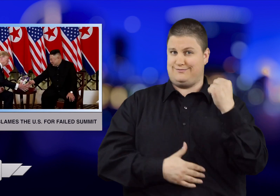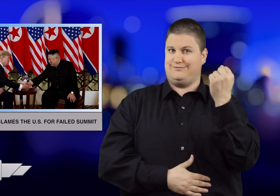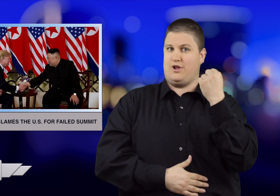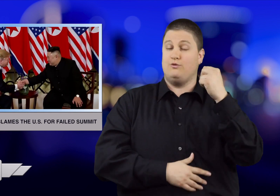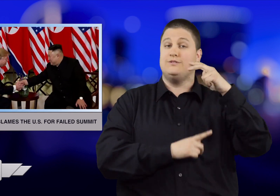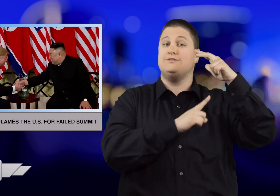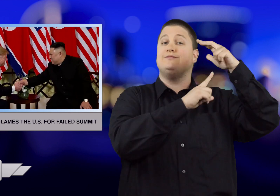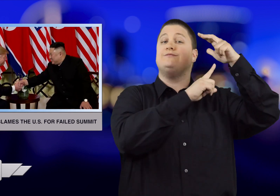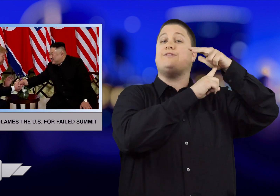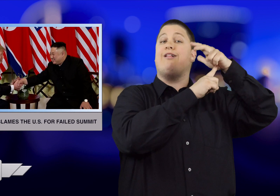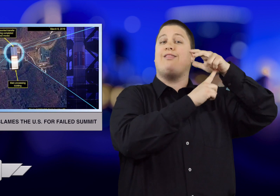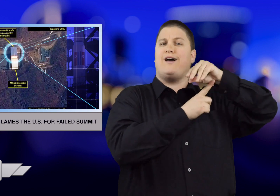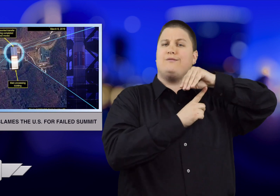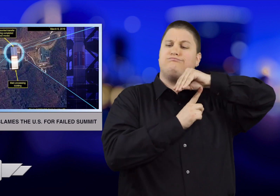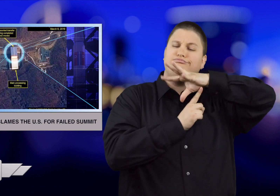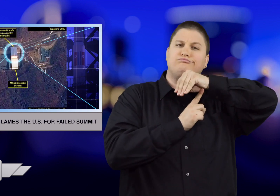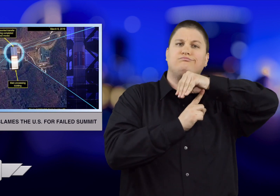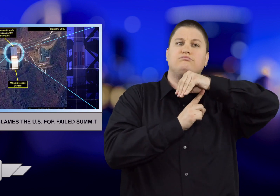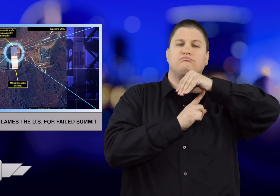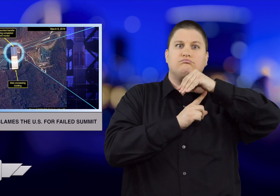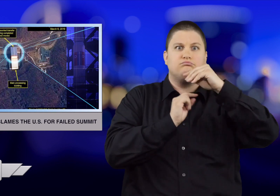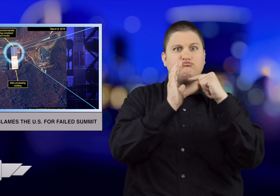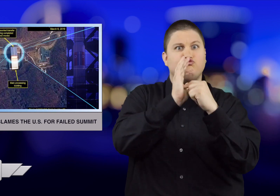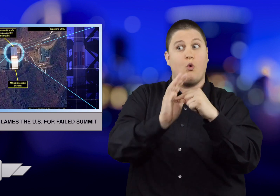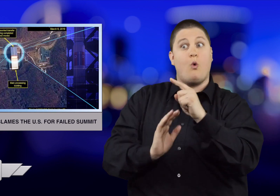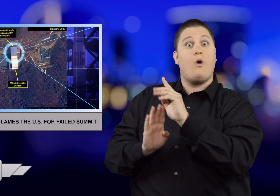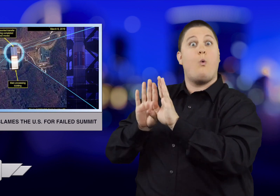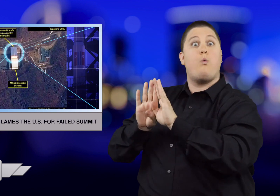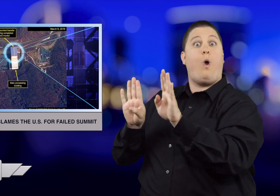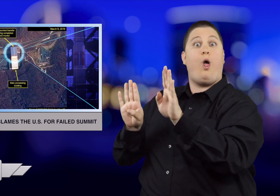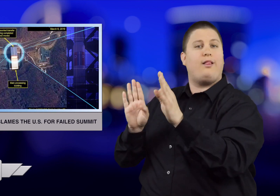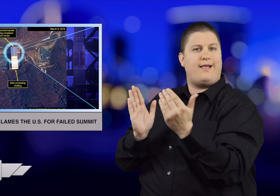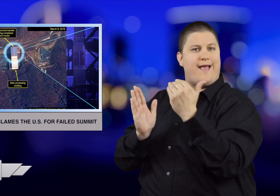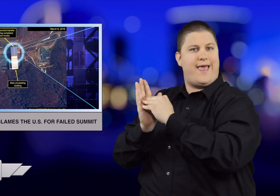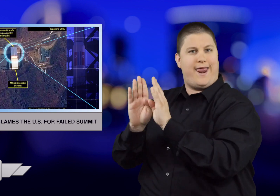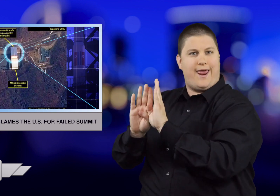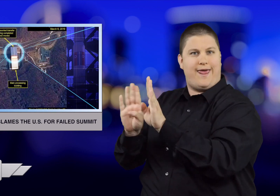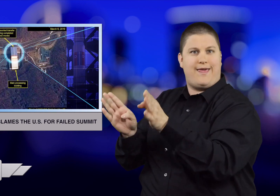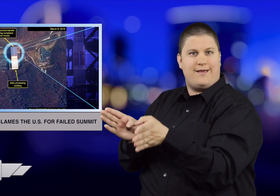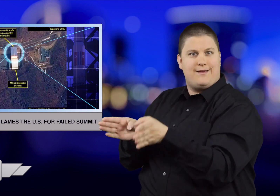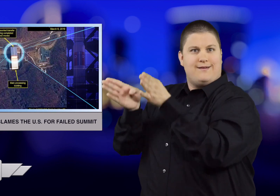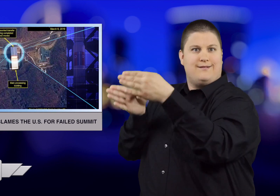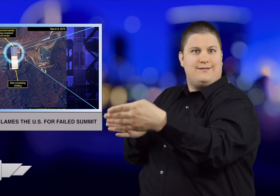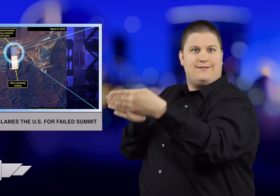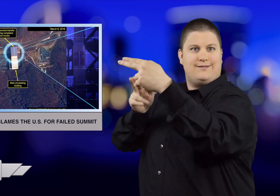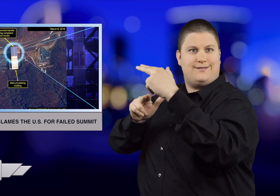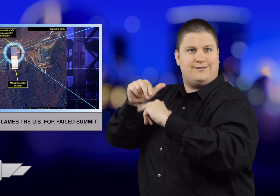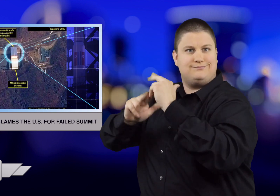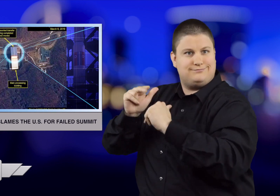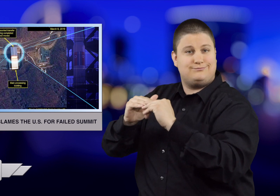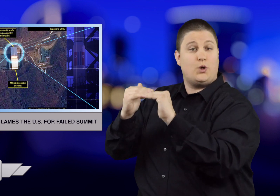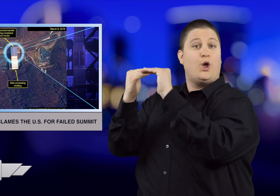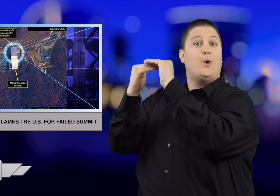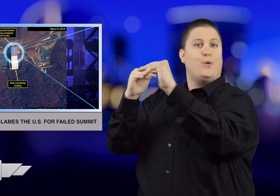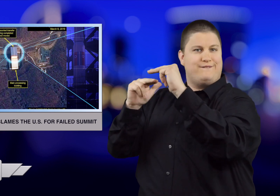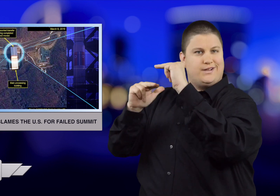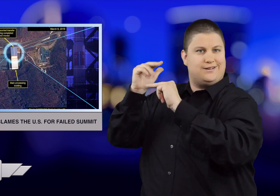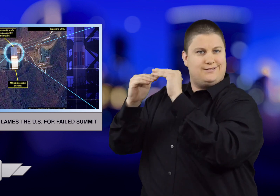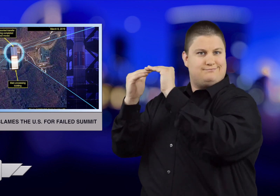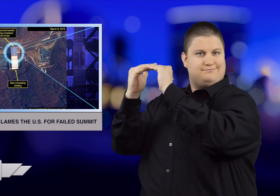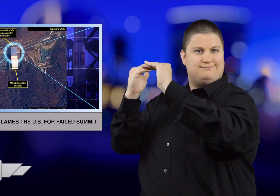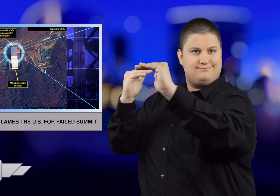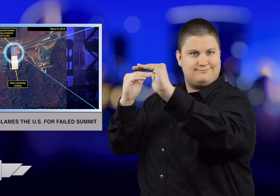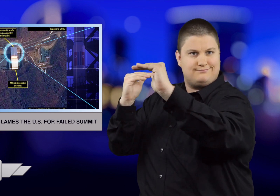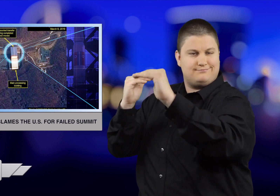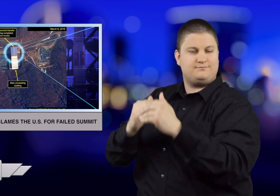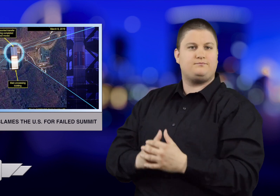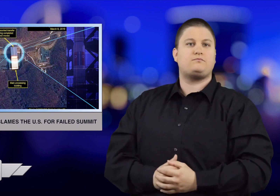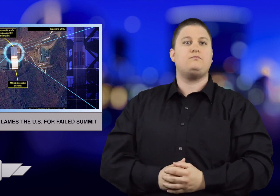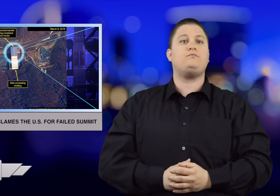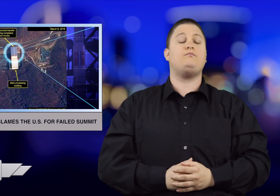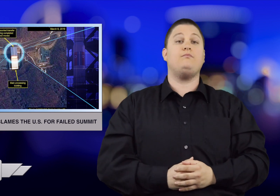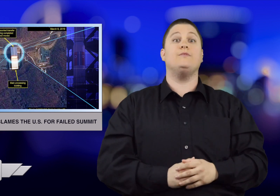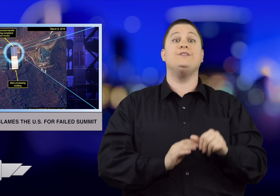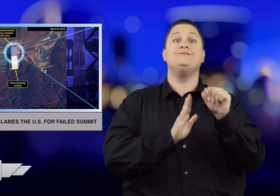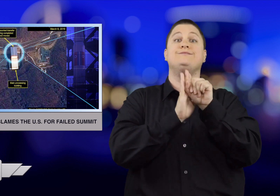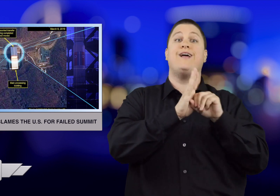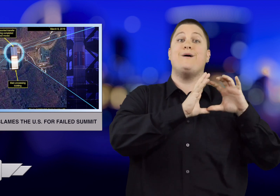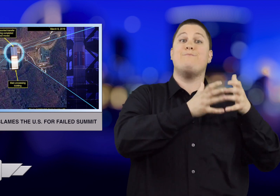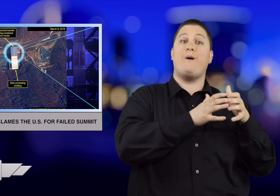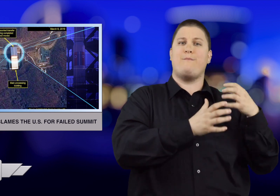But by Saturday, satellite imagery showed the walls had been rebuilt and the roof restored.